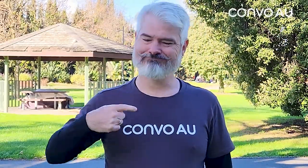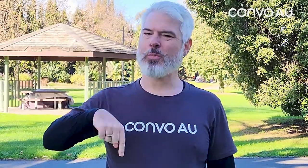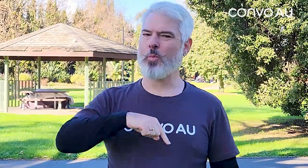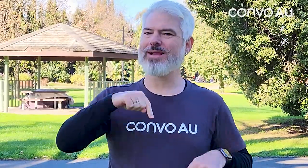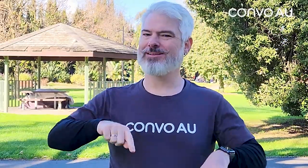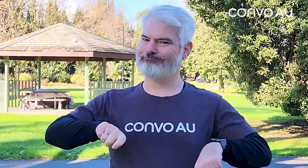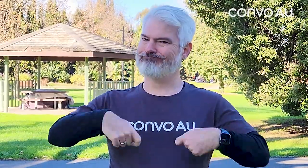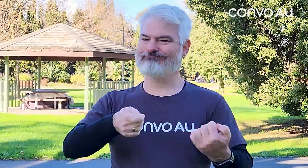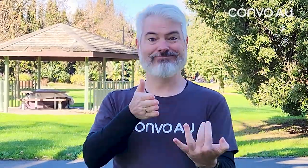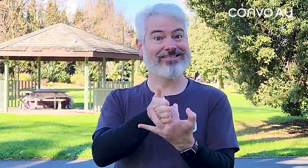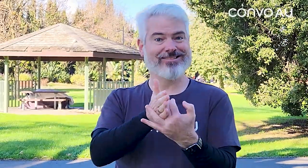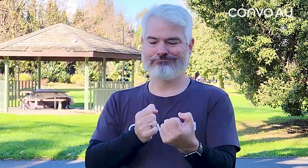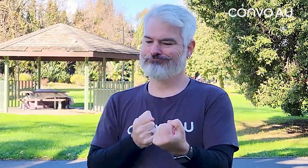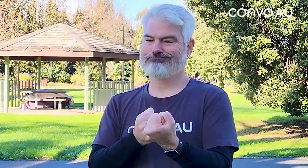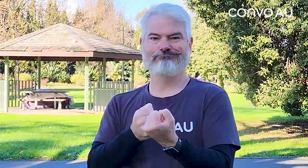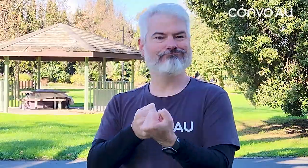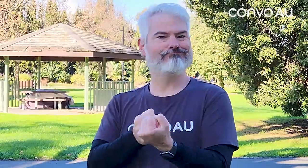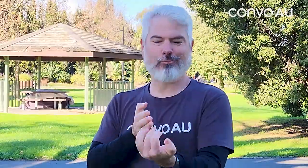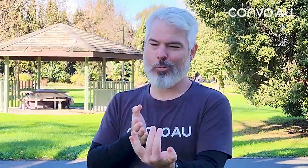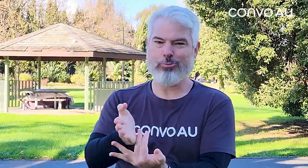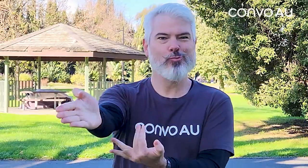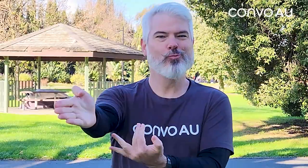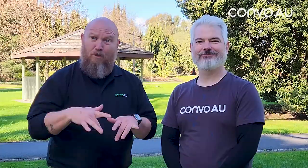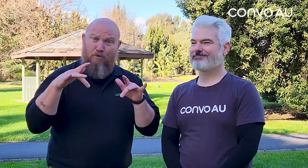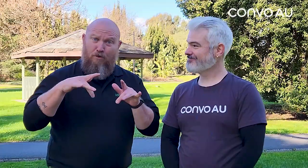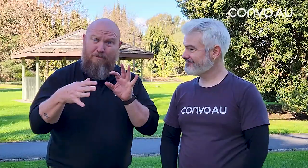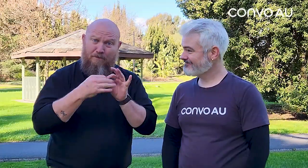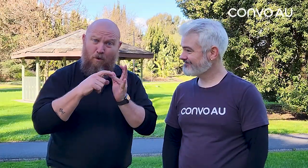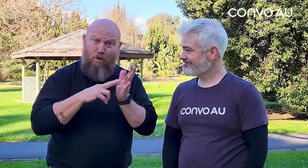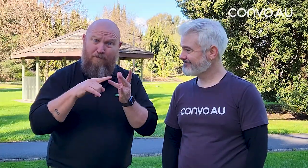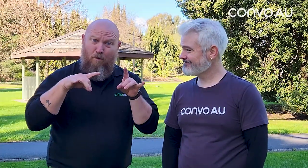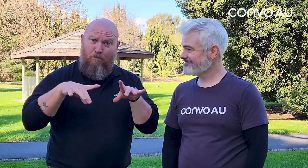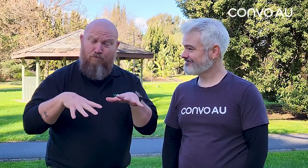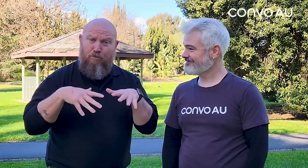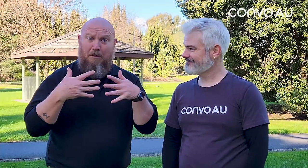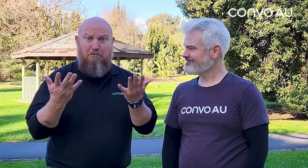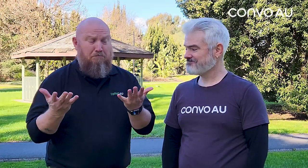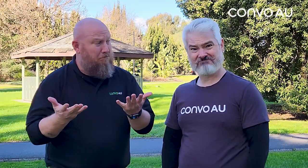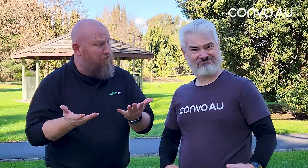we are here to support you every step of the way. Don't have a Convo Australia number yet?